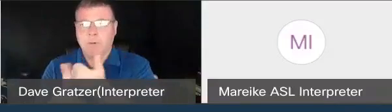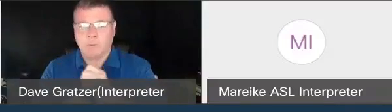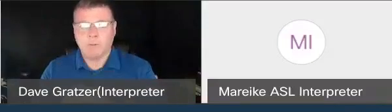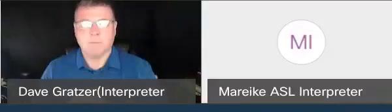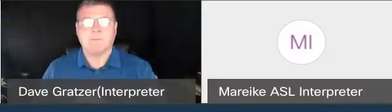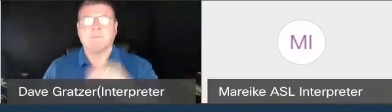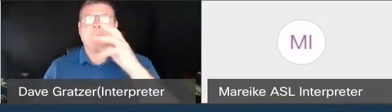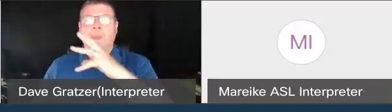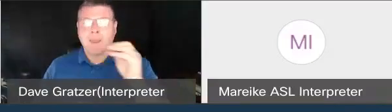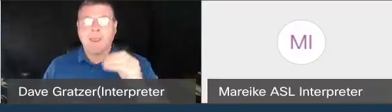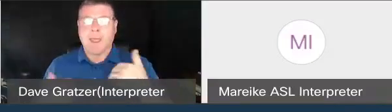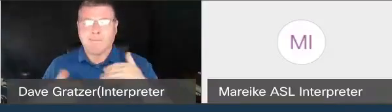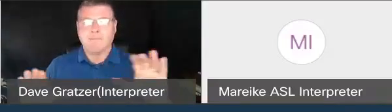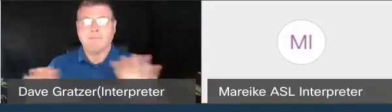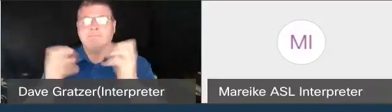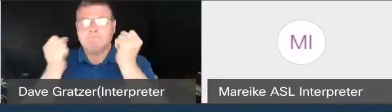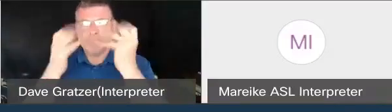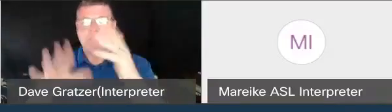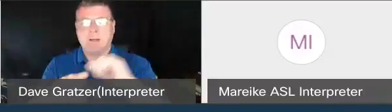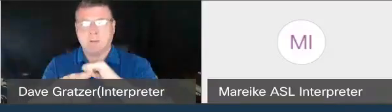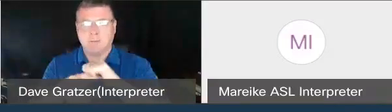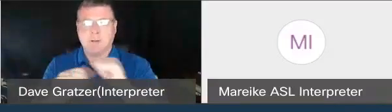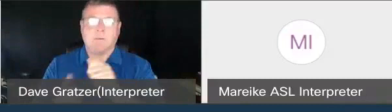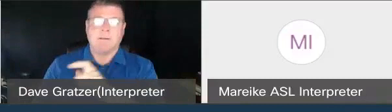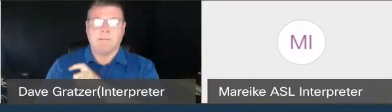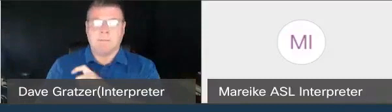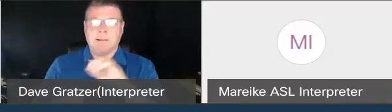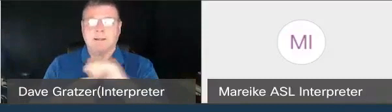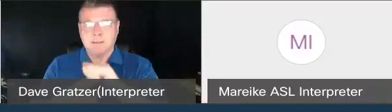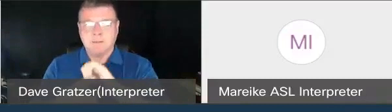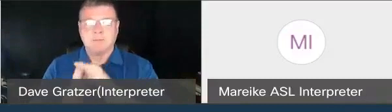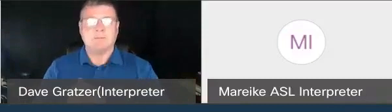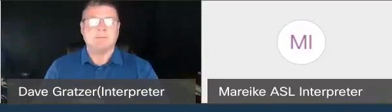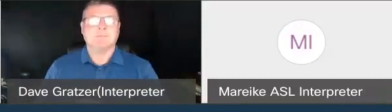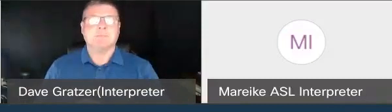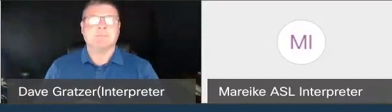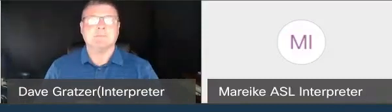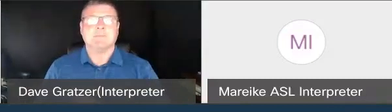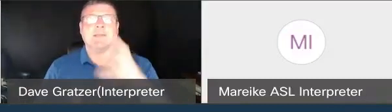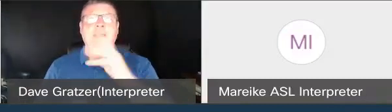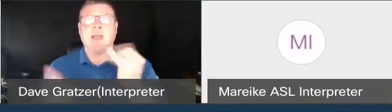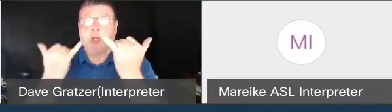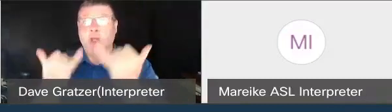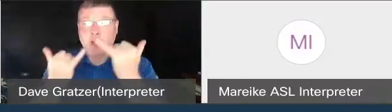and has done many trainings with police departments, uh, nationwide. And he currently is an investigator